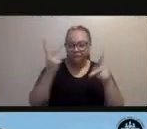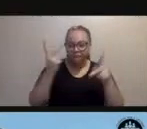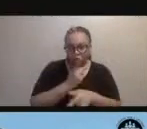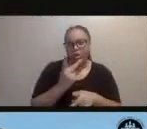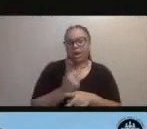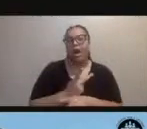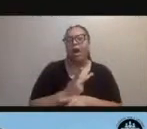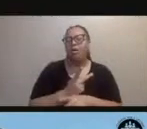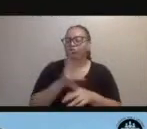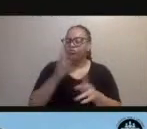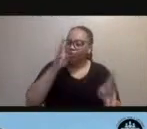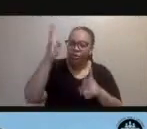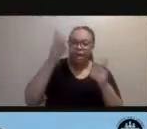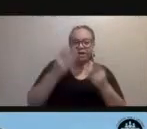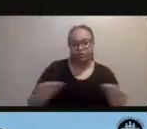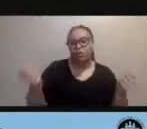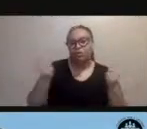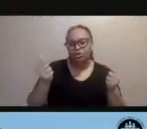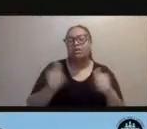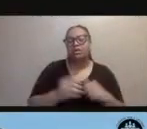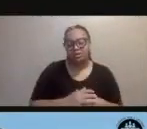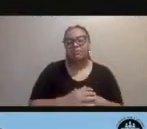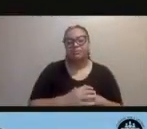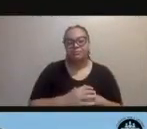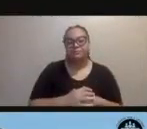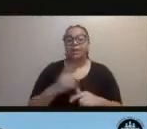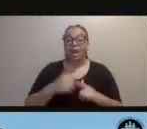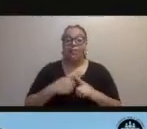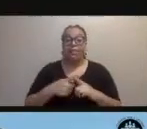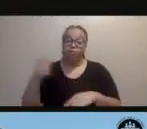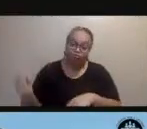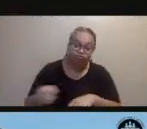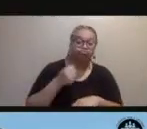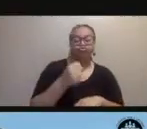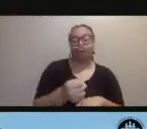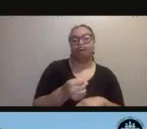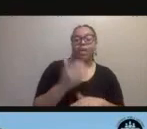HAVE SOME OF THE SIMILAR CHALLENGES HOW THERE ABLE